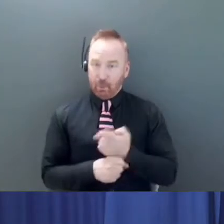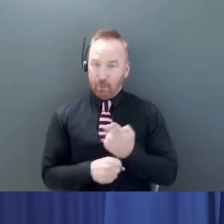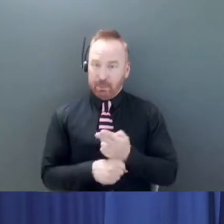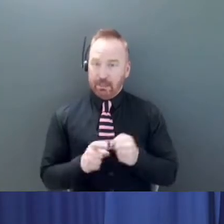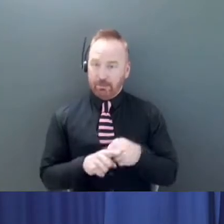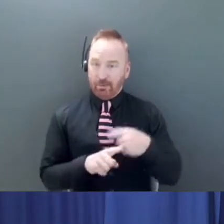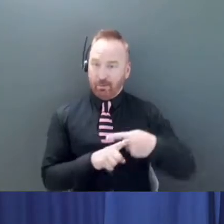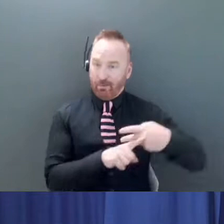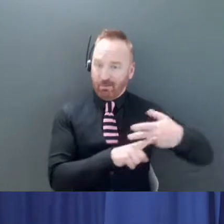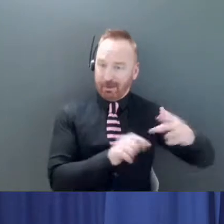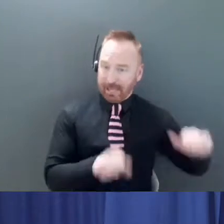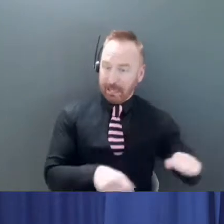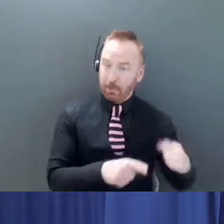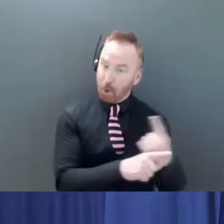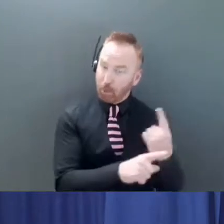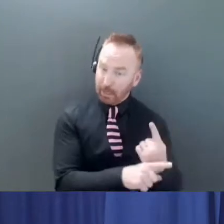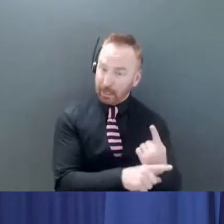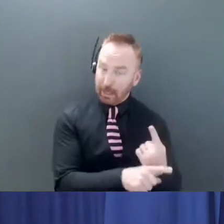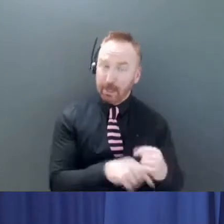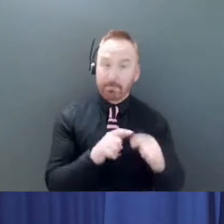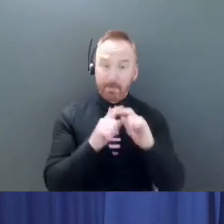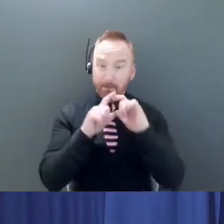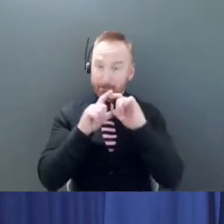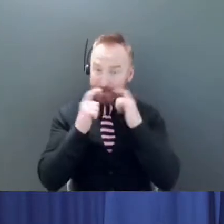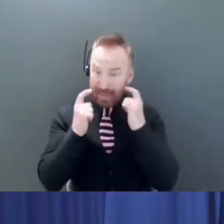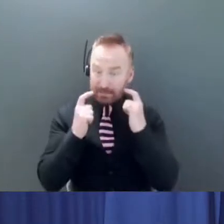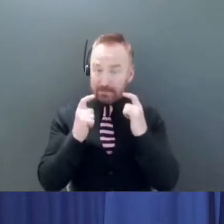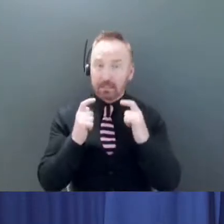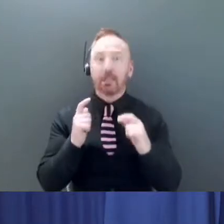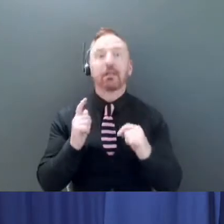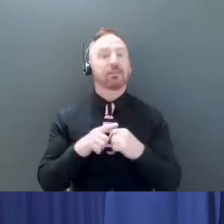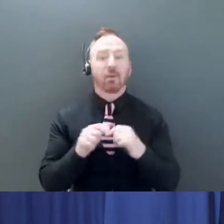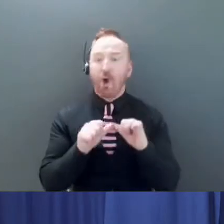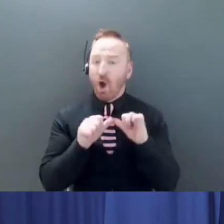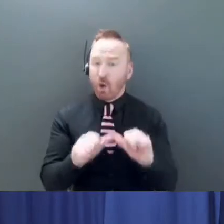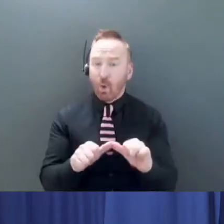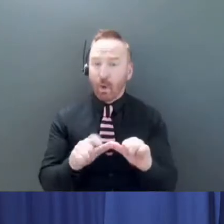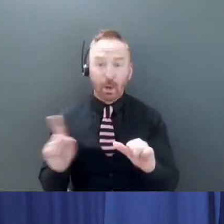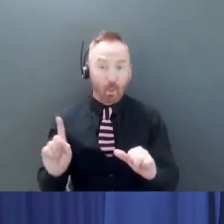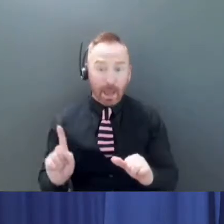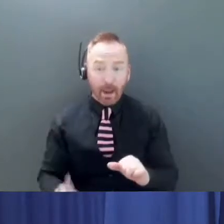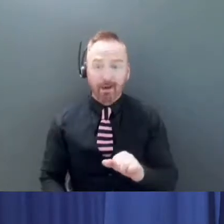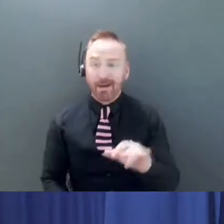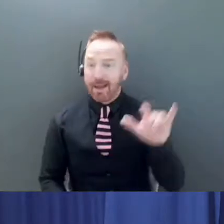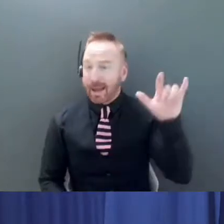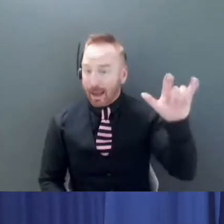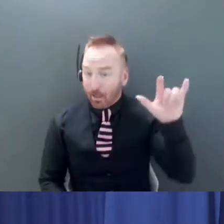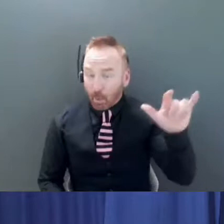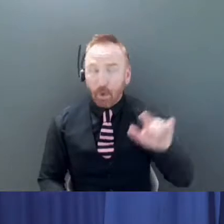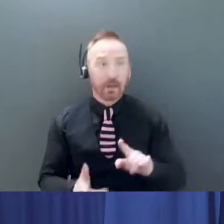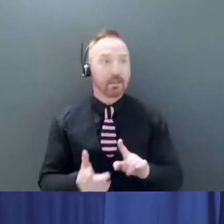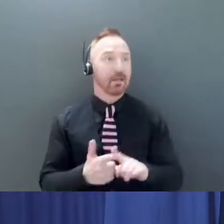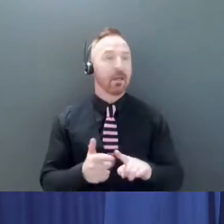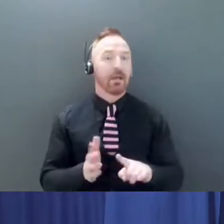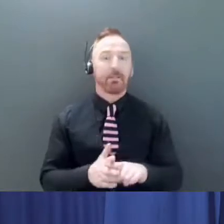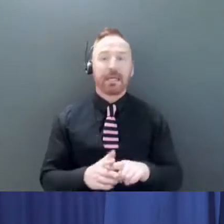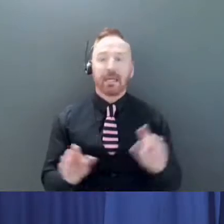airports as well as in offices of health and health professionals where vz